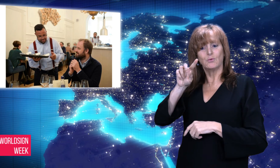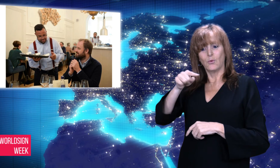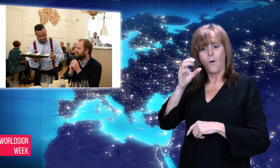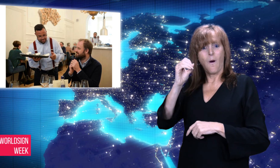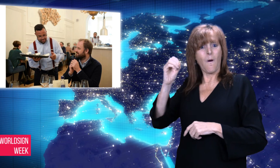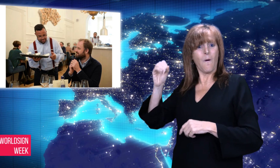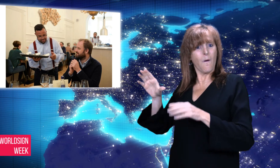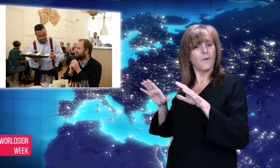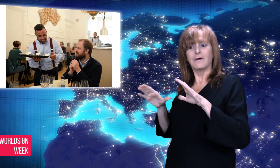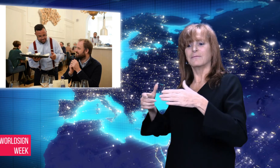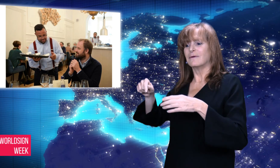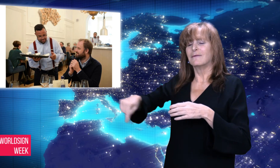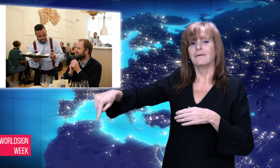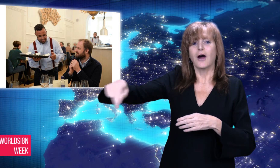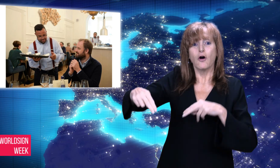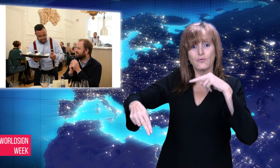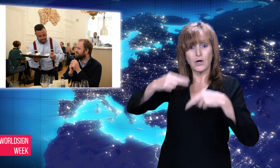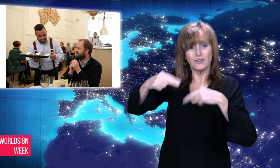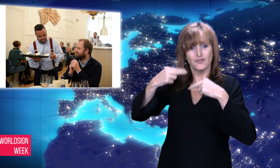the TripAdvisor website.